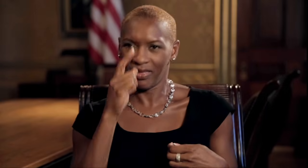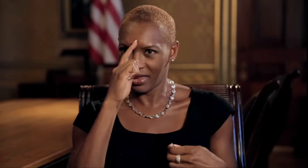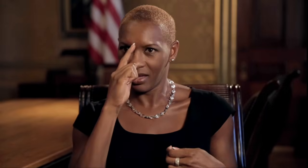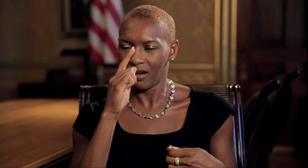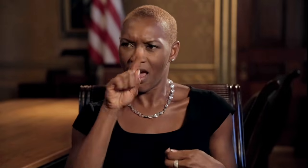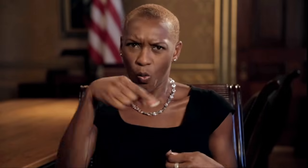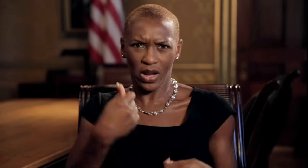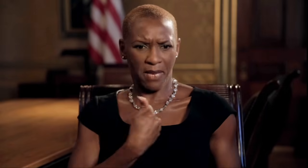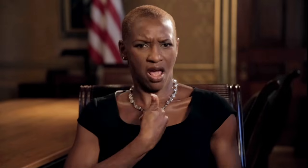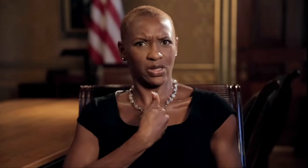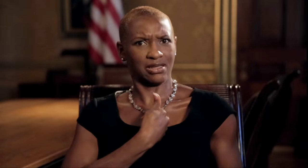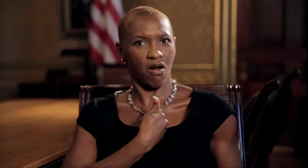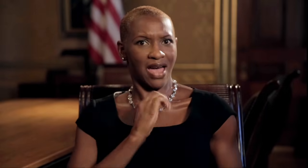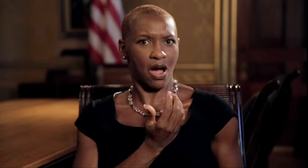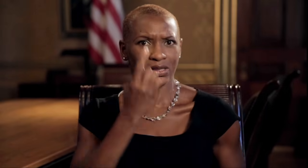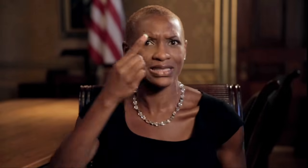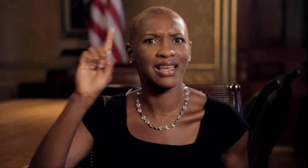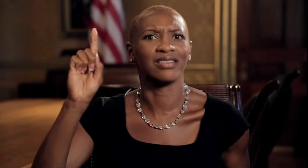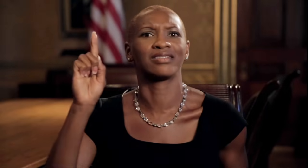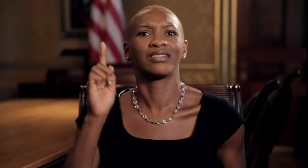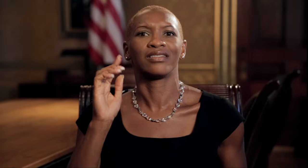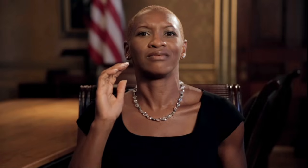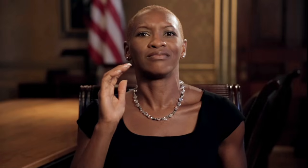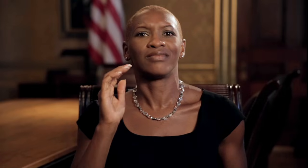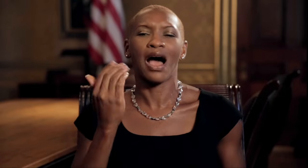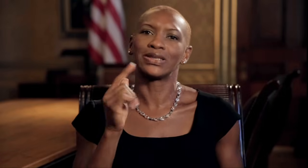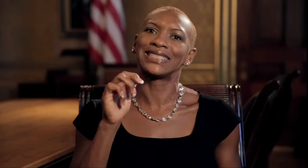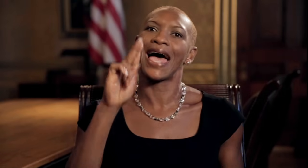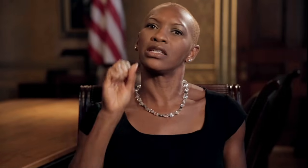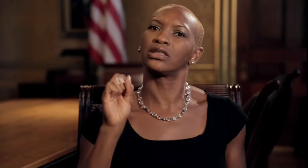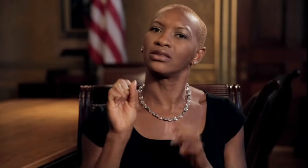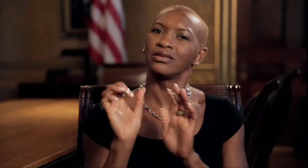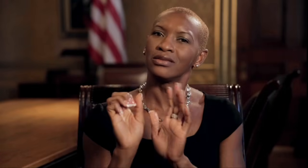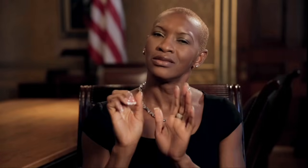if we think only about ourselves, our success, our status... no.